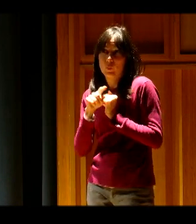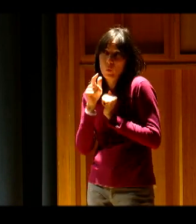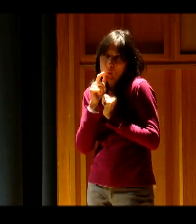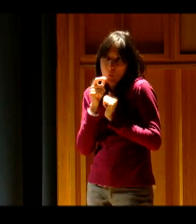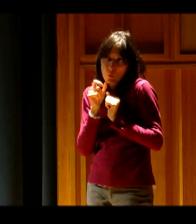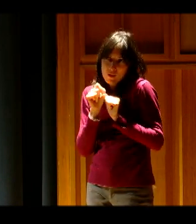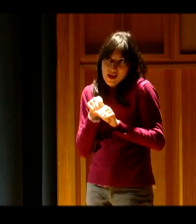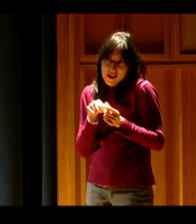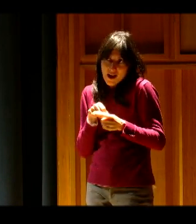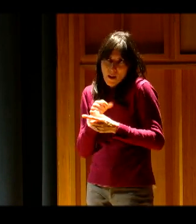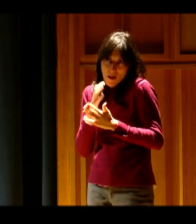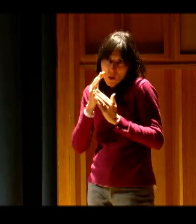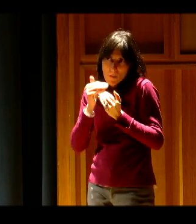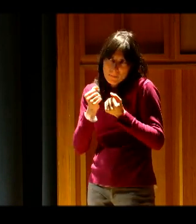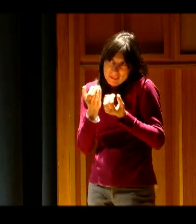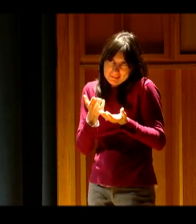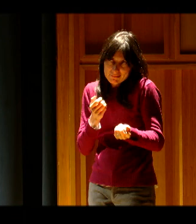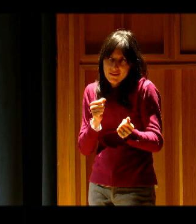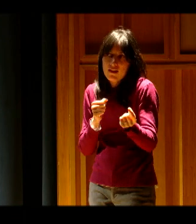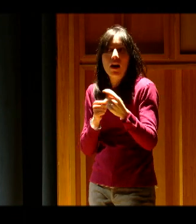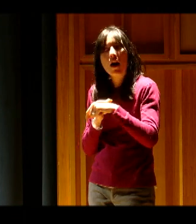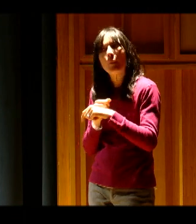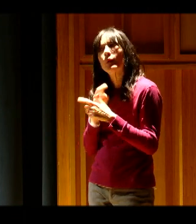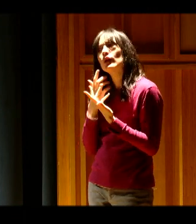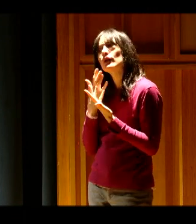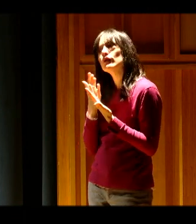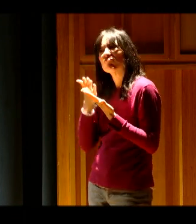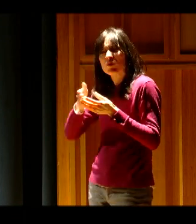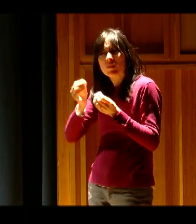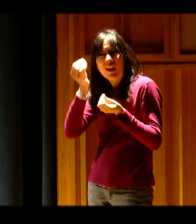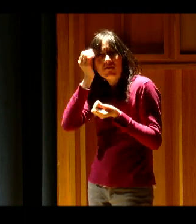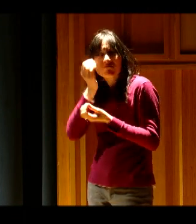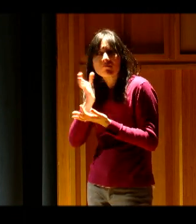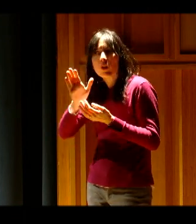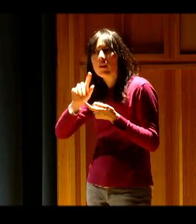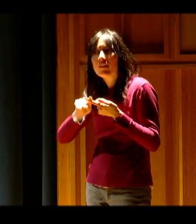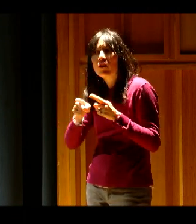hope as many of you can come as possible. Share the word with friends of yours. This is open to the public.